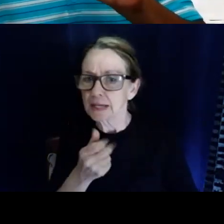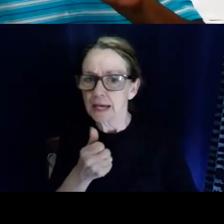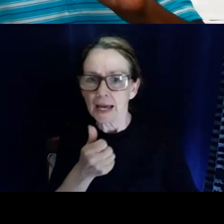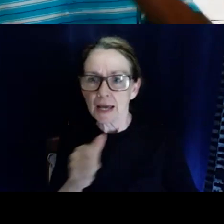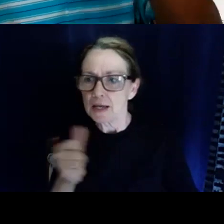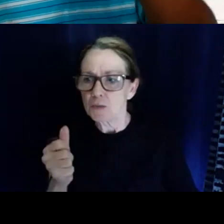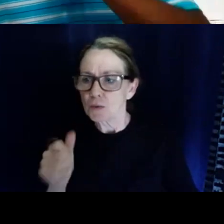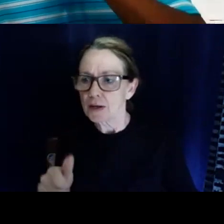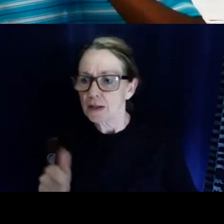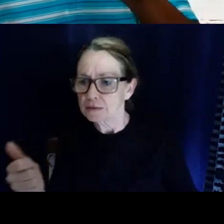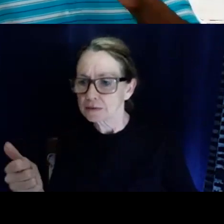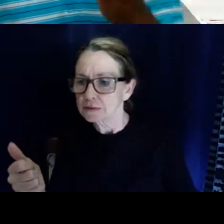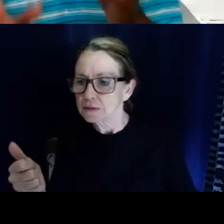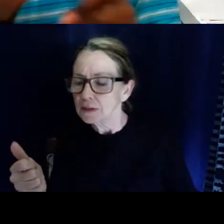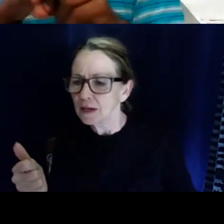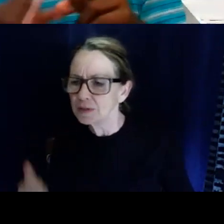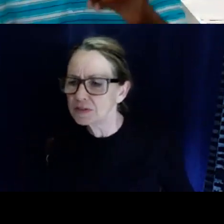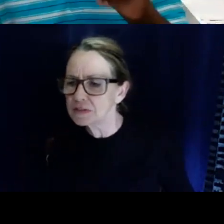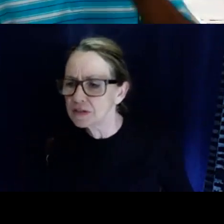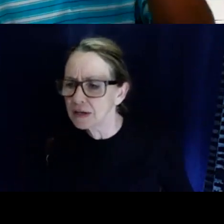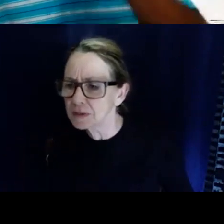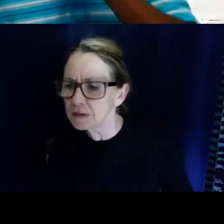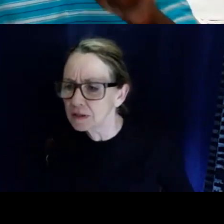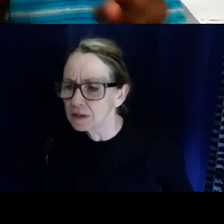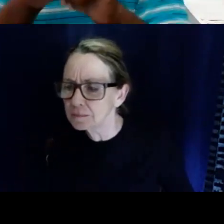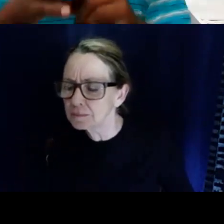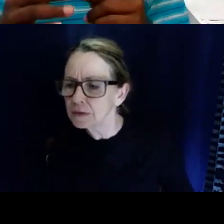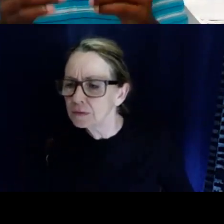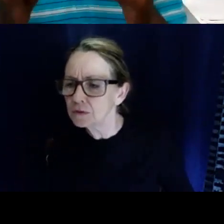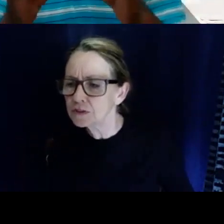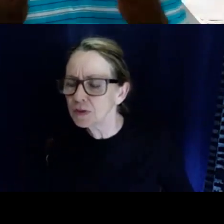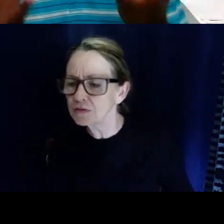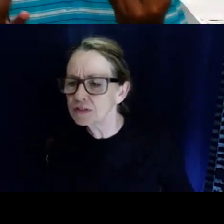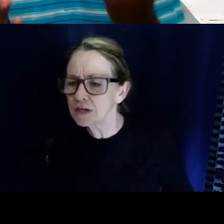I THINK SHE'S THE ONLY ONE WE HAVE HERE FOR NOW. I DON'T SEE ANYBODY ELSE. AND THEN WE HAVE TAMMI, WHO IS THE CART REPORTER. AND WE HAVE CAROL FAY, THE INTERPRETER. I THINK SHE'S THE ONLY ONE WE HAVE HERE FOR NOW.